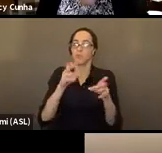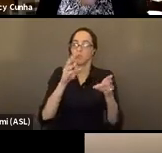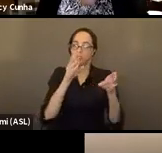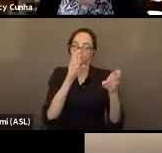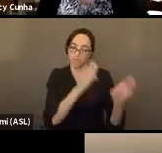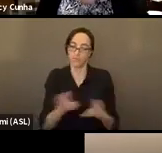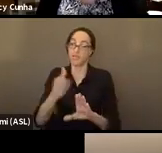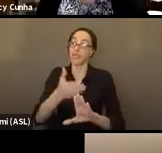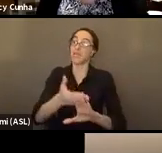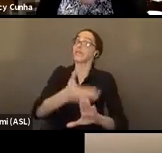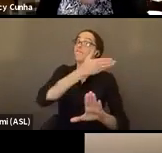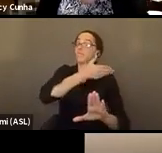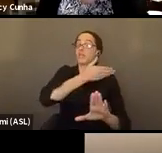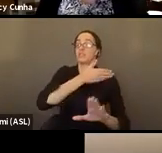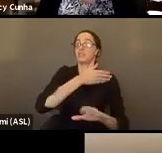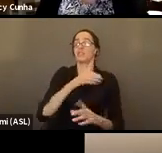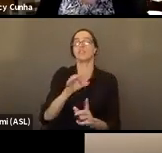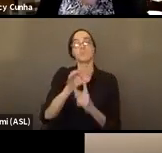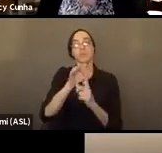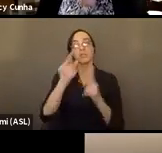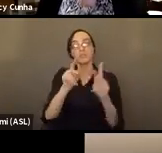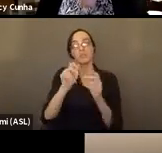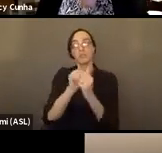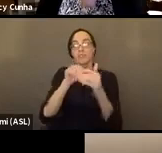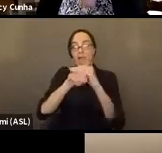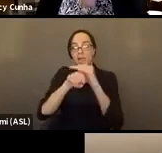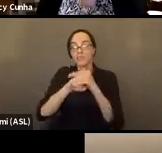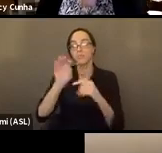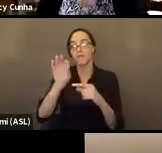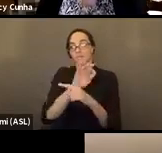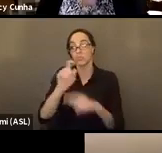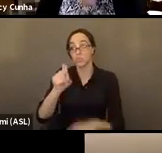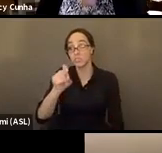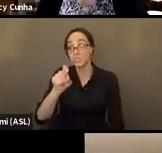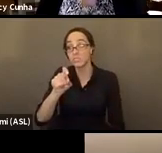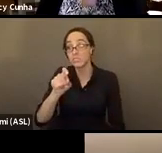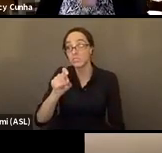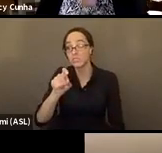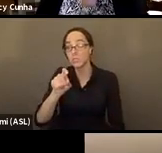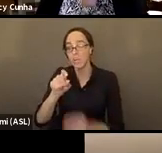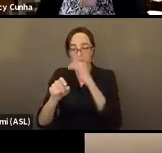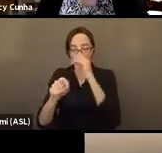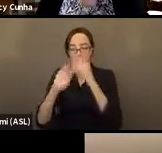people with access and functional needs is that i think everyone around this table are involved in